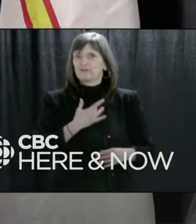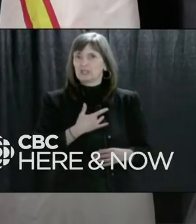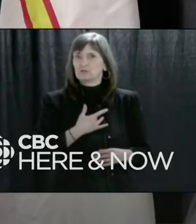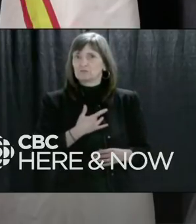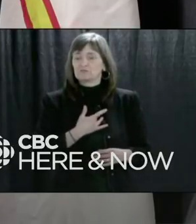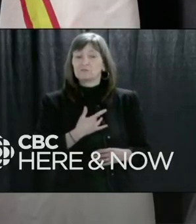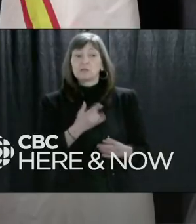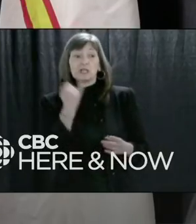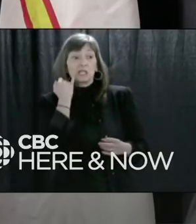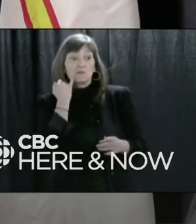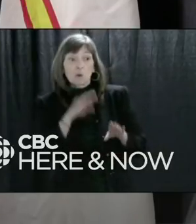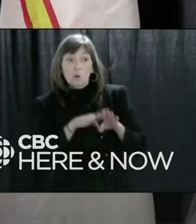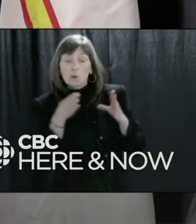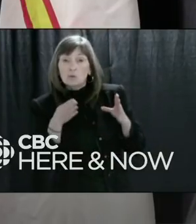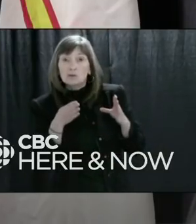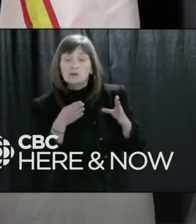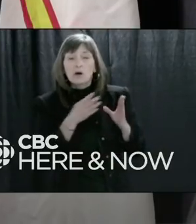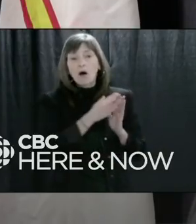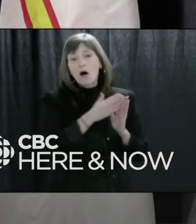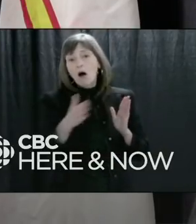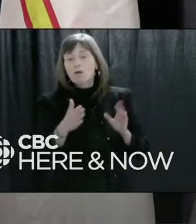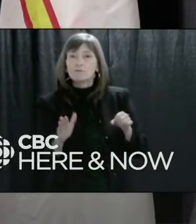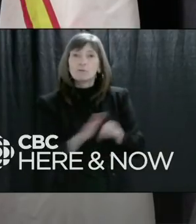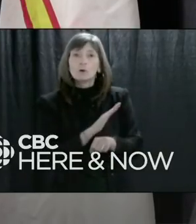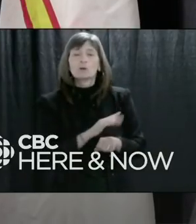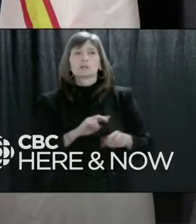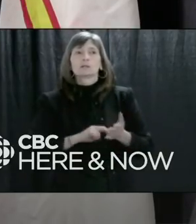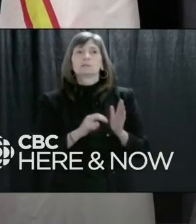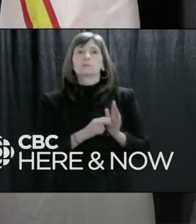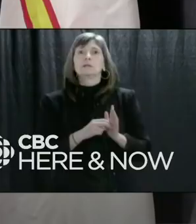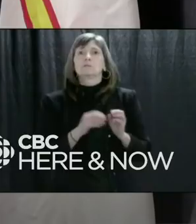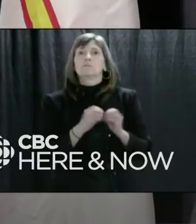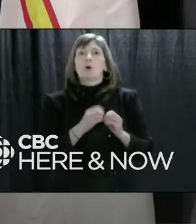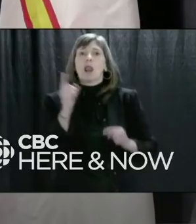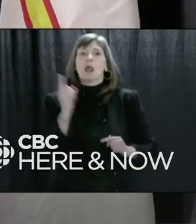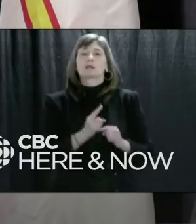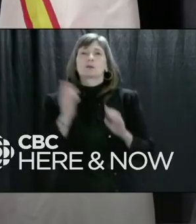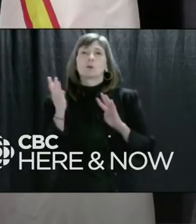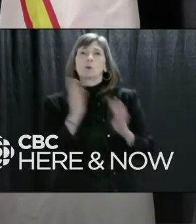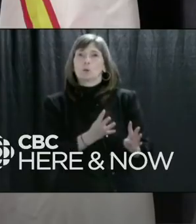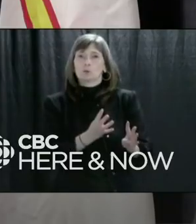CLOSING JUST ONE DAY. THE OPTION TO OPEN IS SIMPLE.